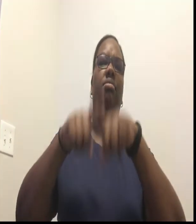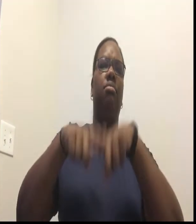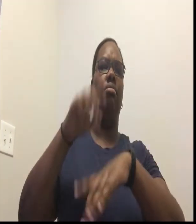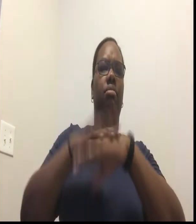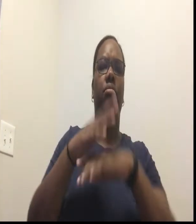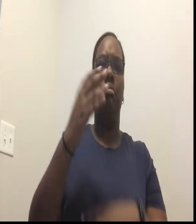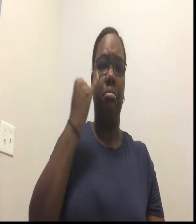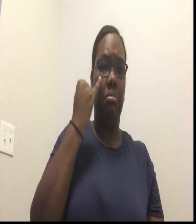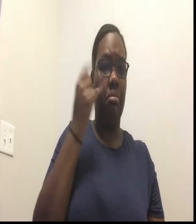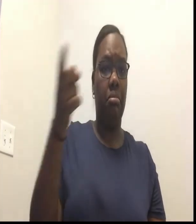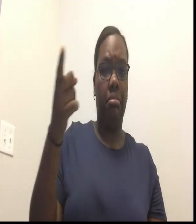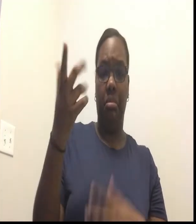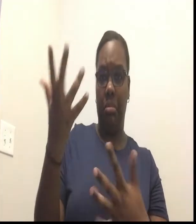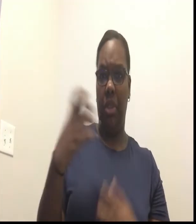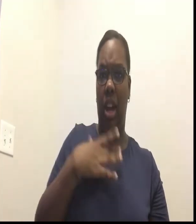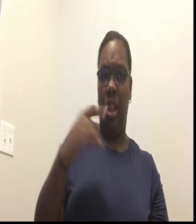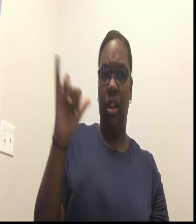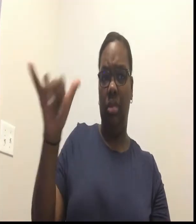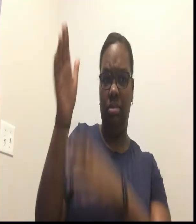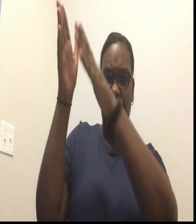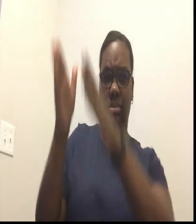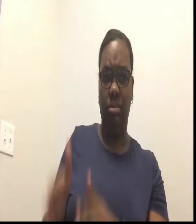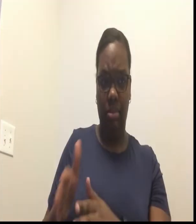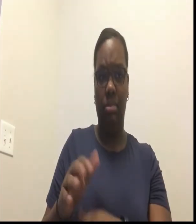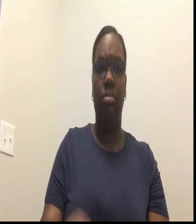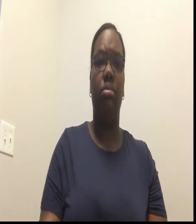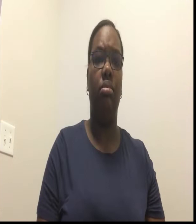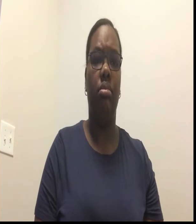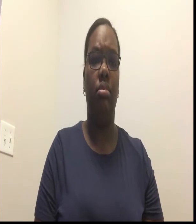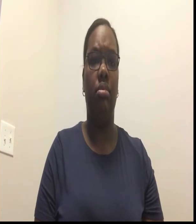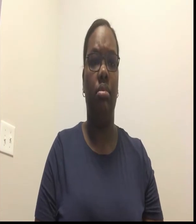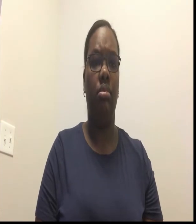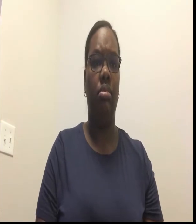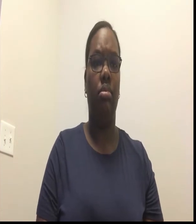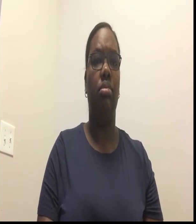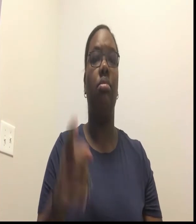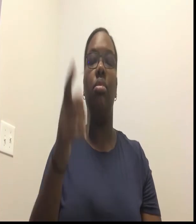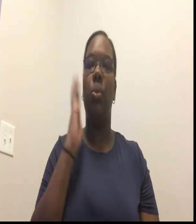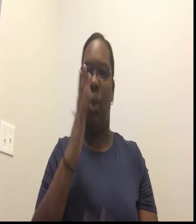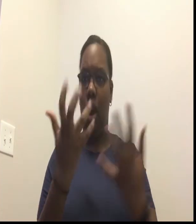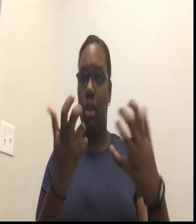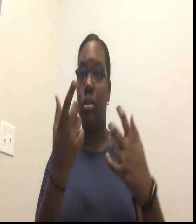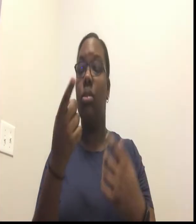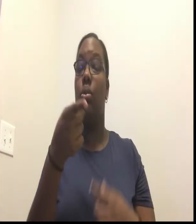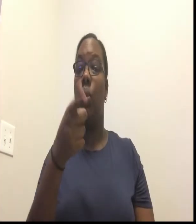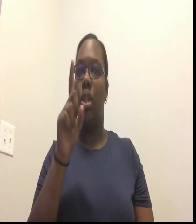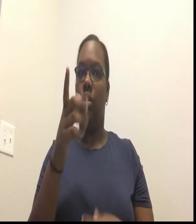you like the person. You want to avoid questioning the motives of whatever is